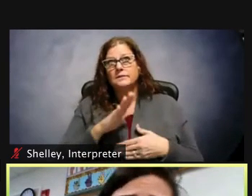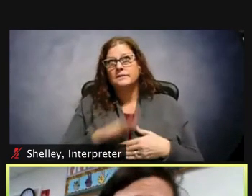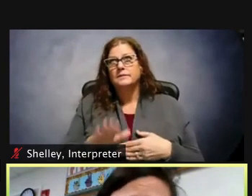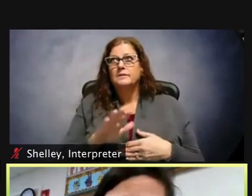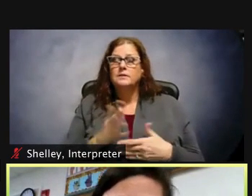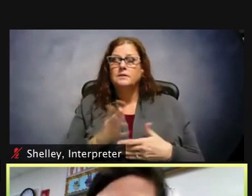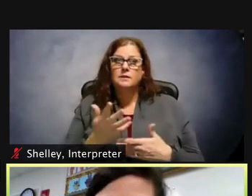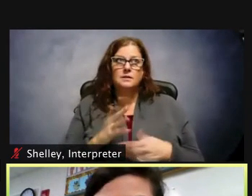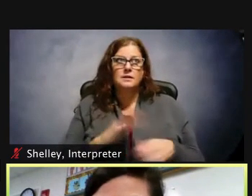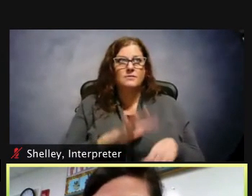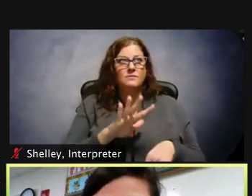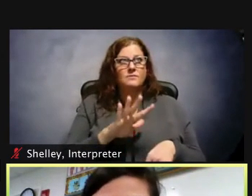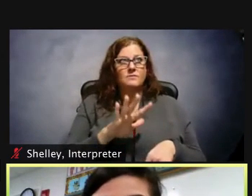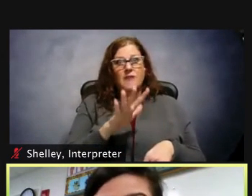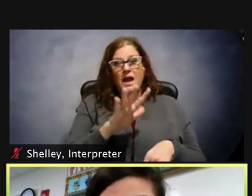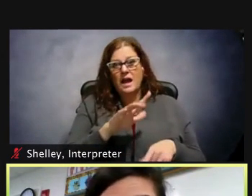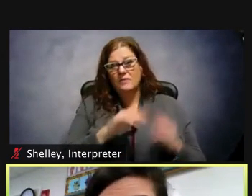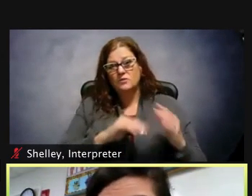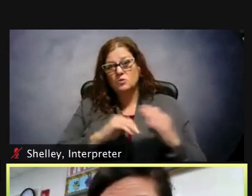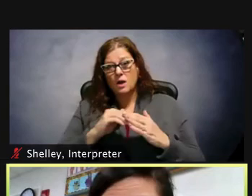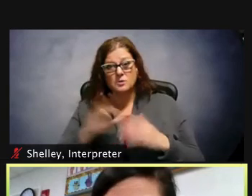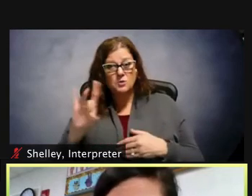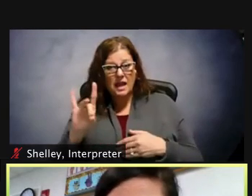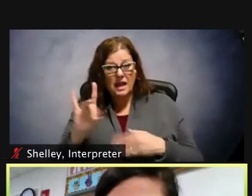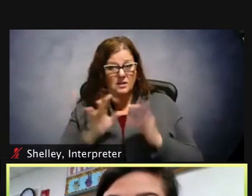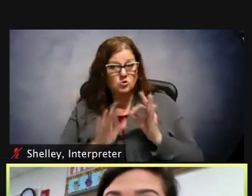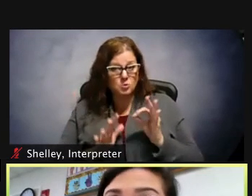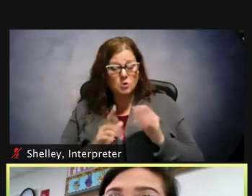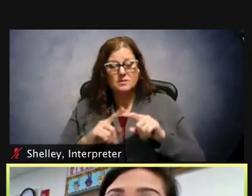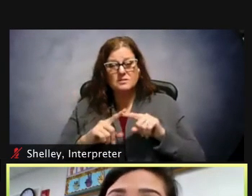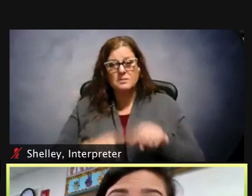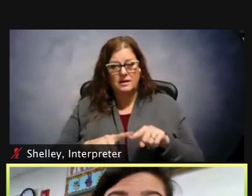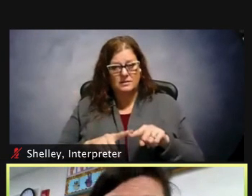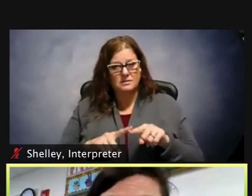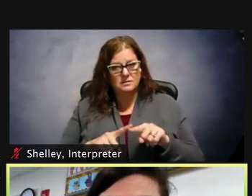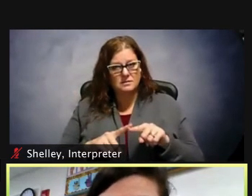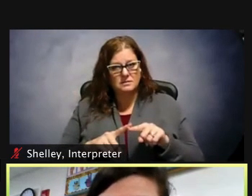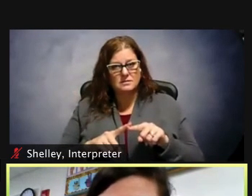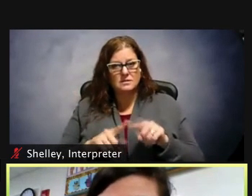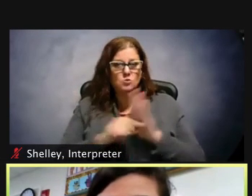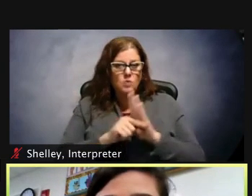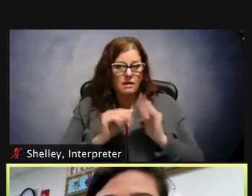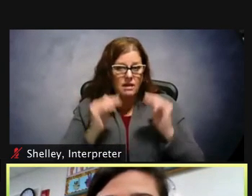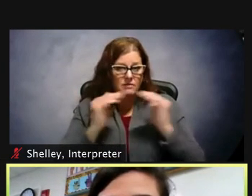five to sometimes up to maybe eight interpreters depending on the grade levels and the needs. And